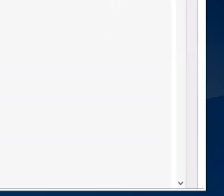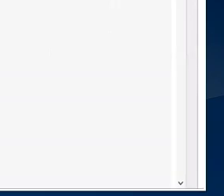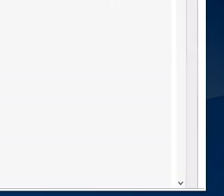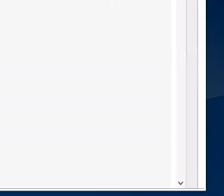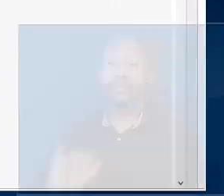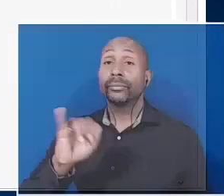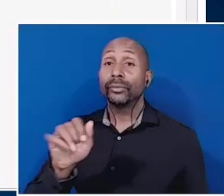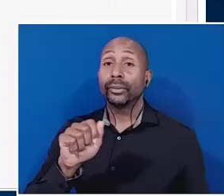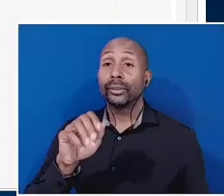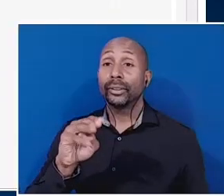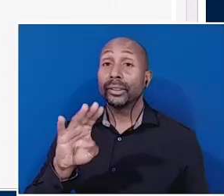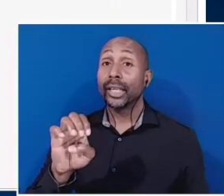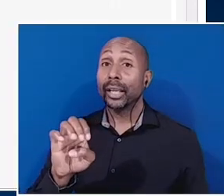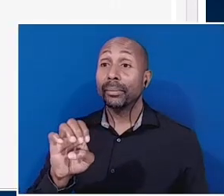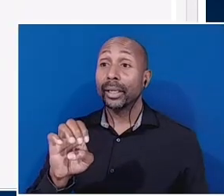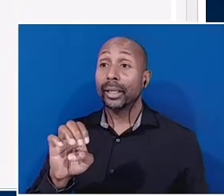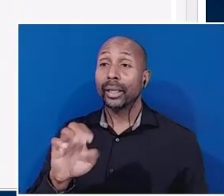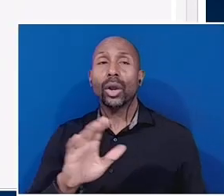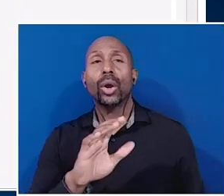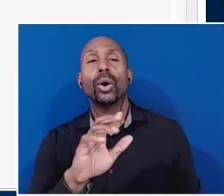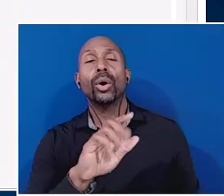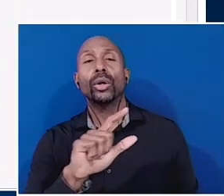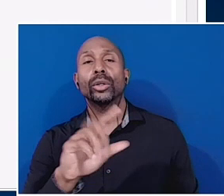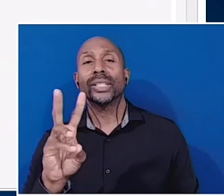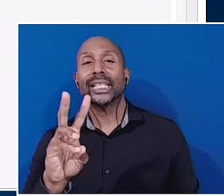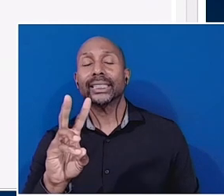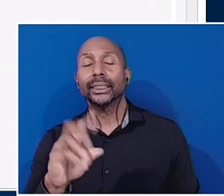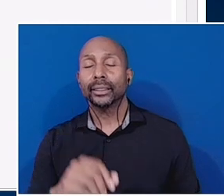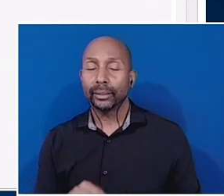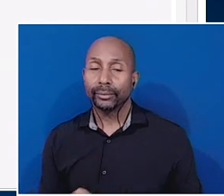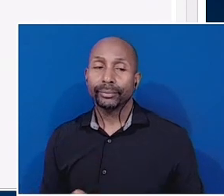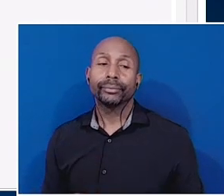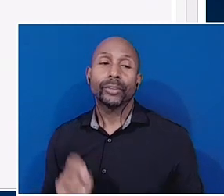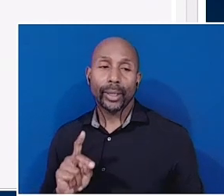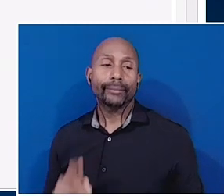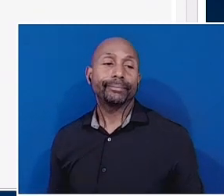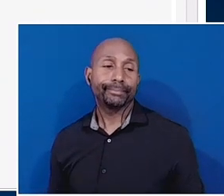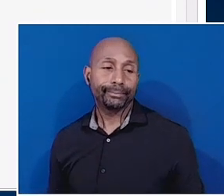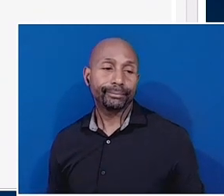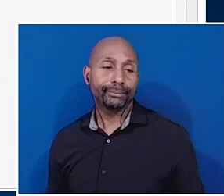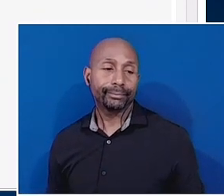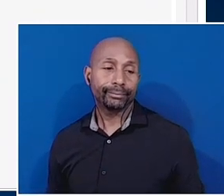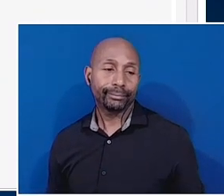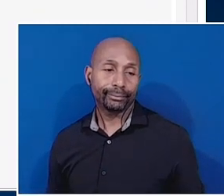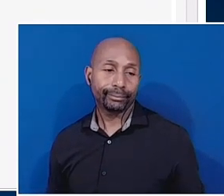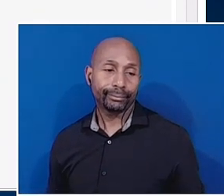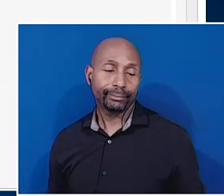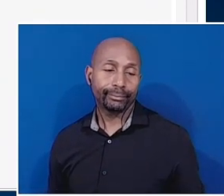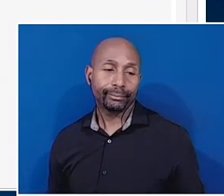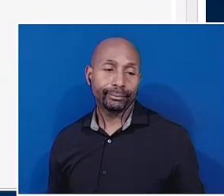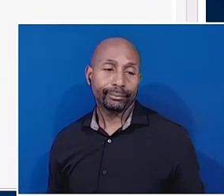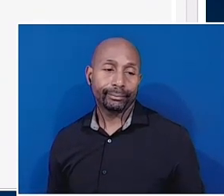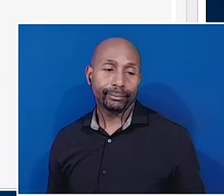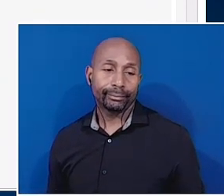Okay. Yeah. About 602.26. Okay? Okay. We'll start at 602- Can you give us a brief overview?